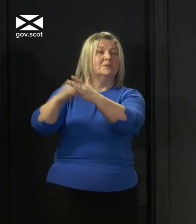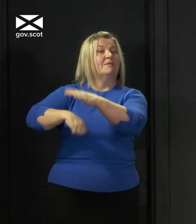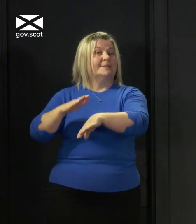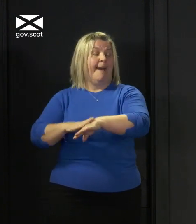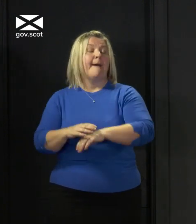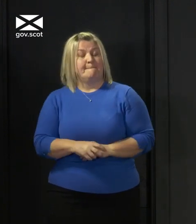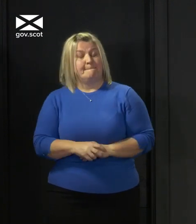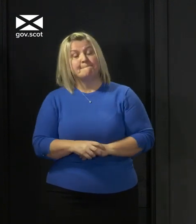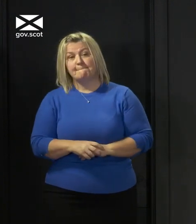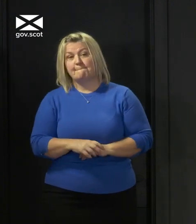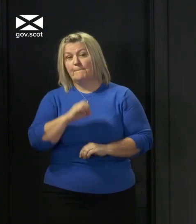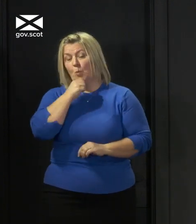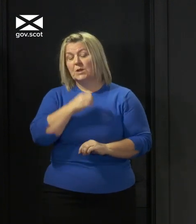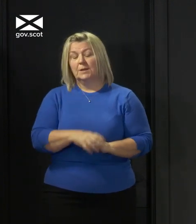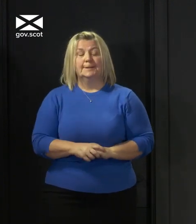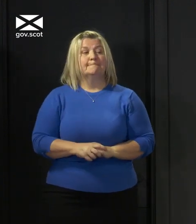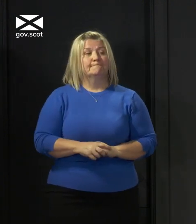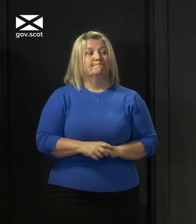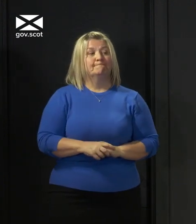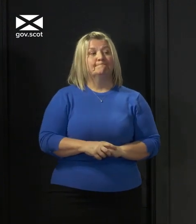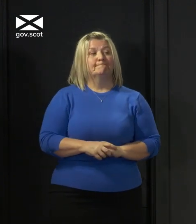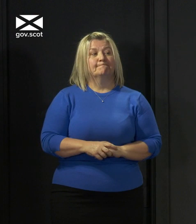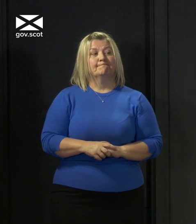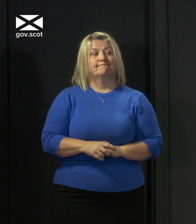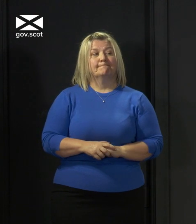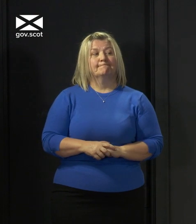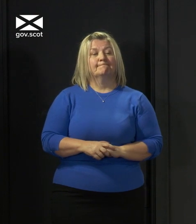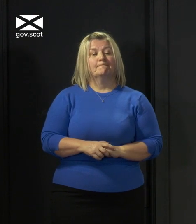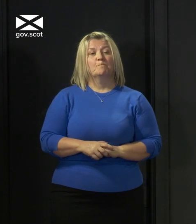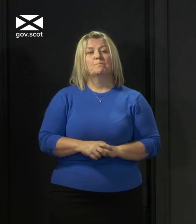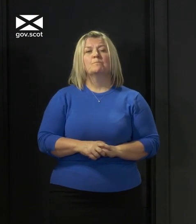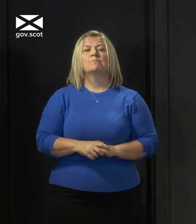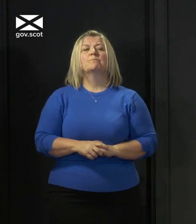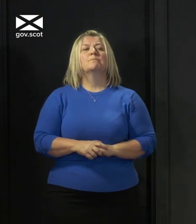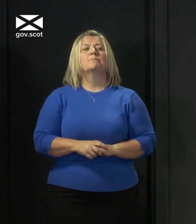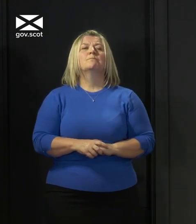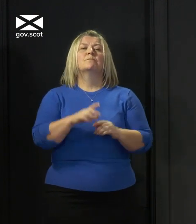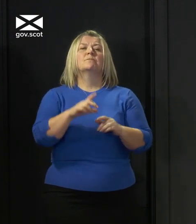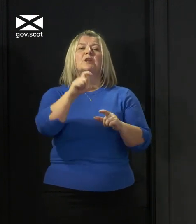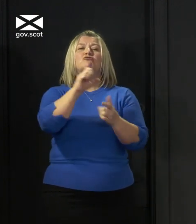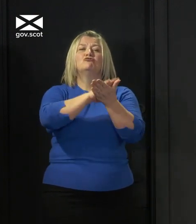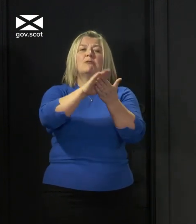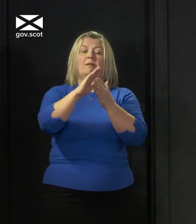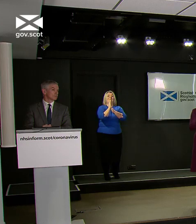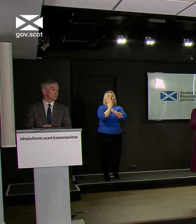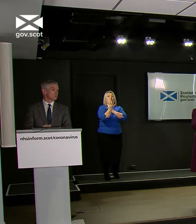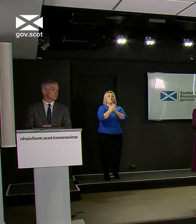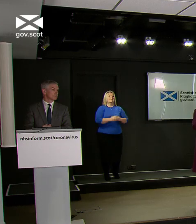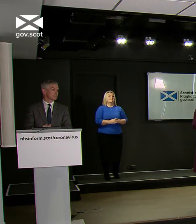in different sectors of our economy as well Keating Jenkins channel for First